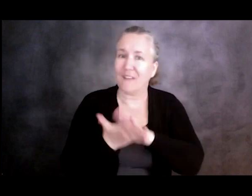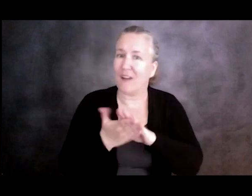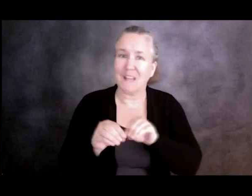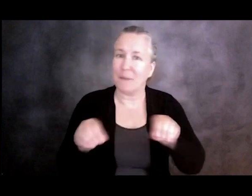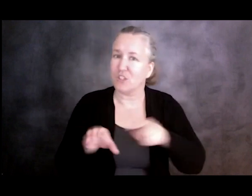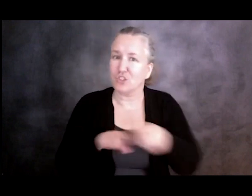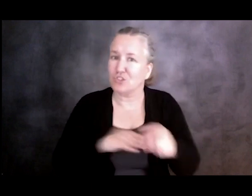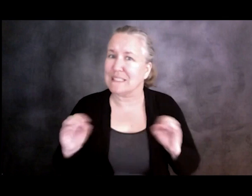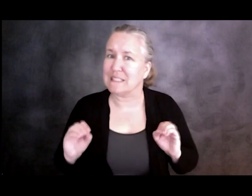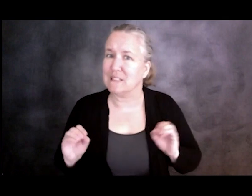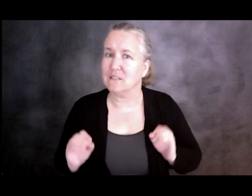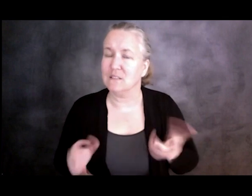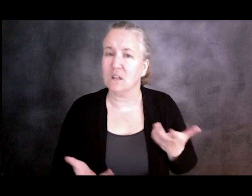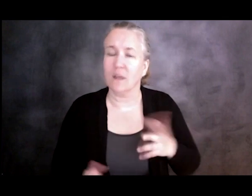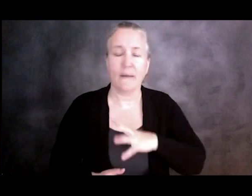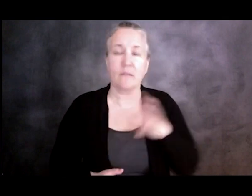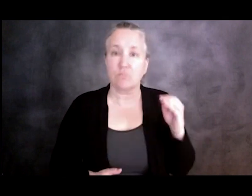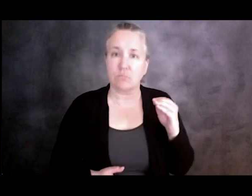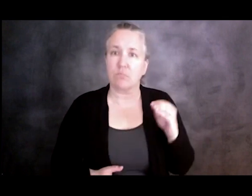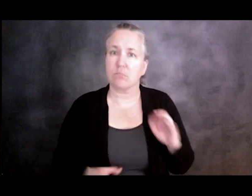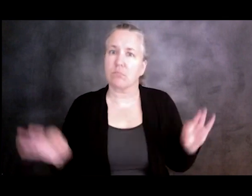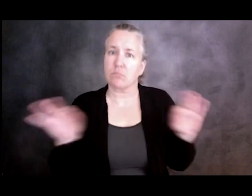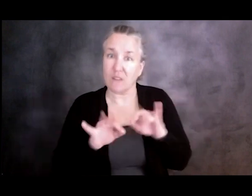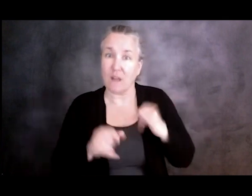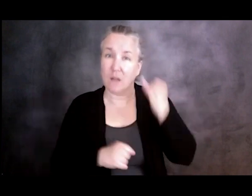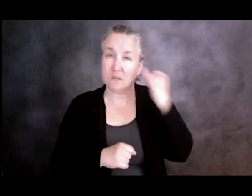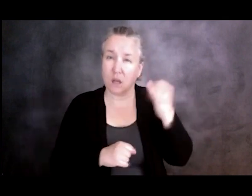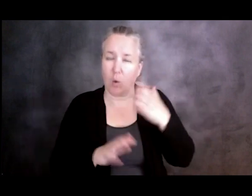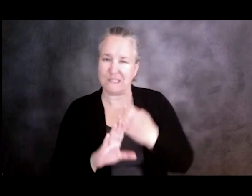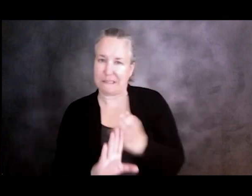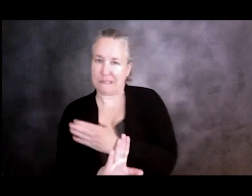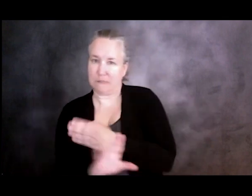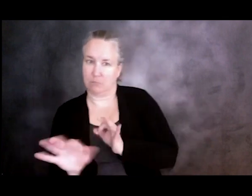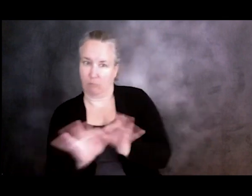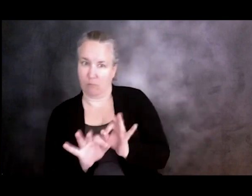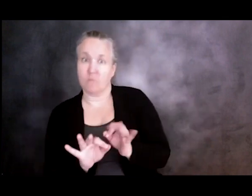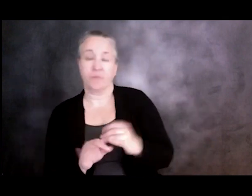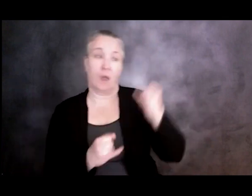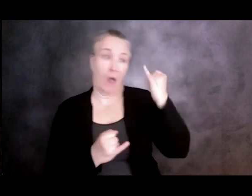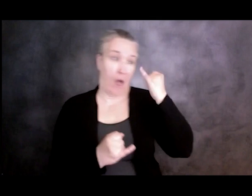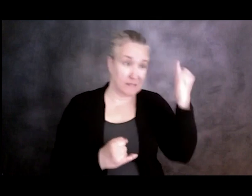And I wanted to foreground that idea that, again, there's an intersection between ideas and political movements